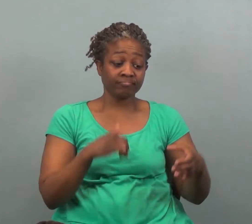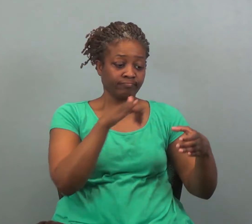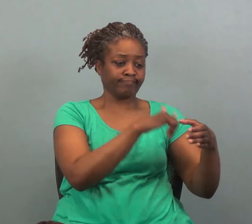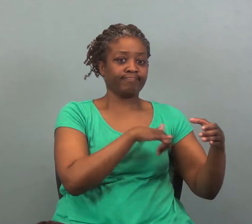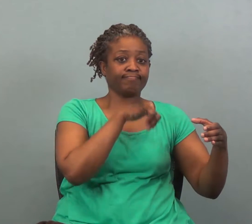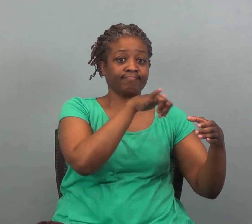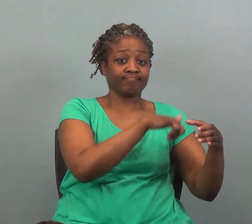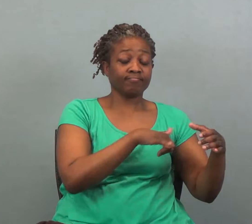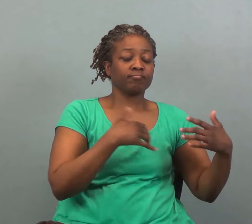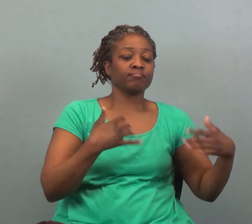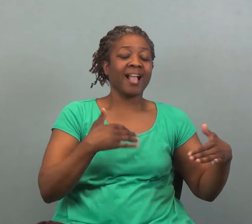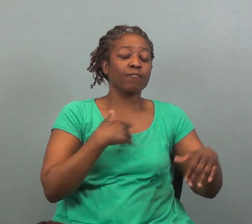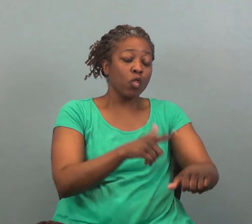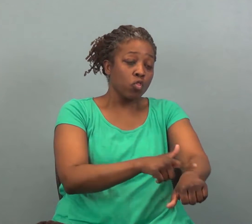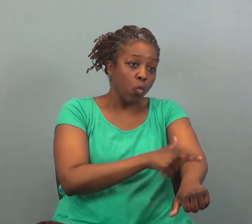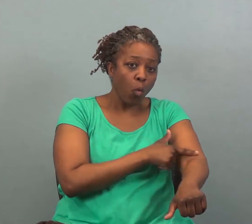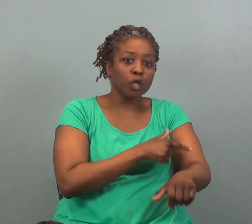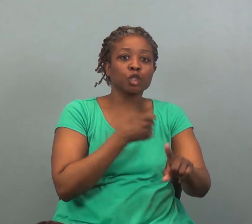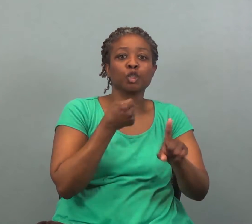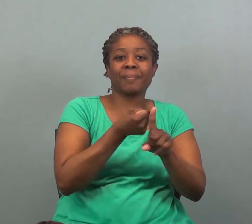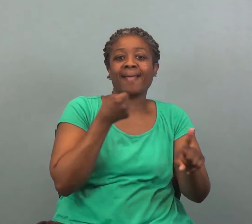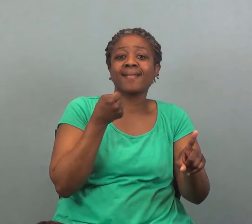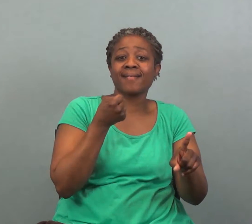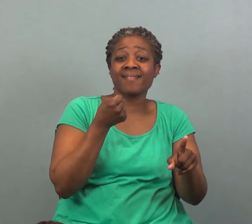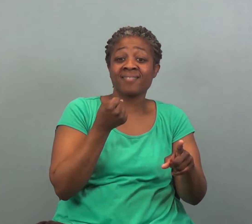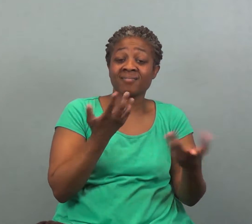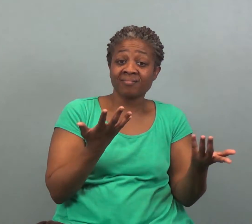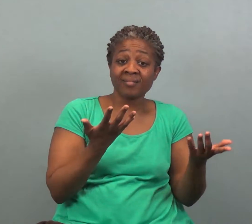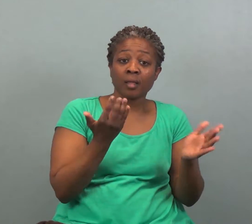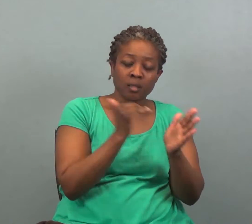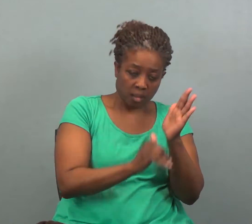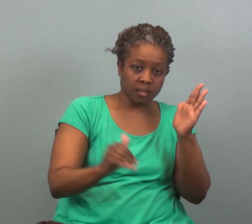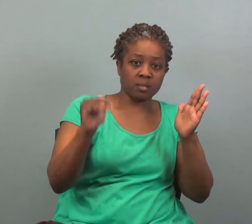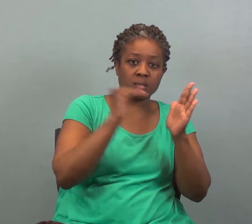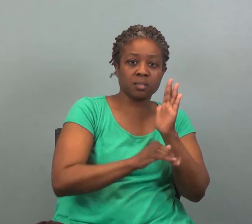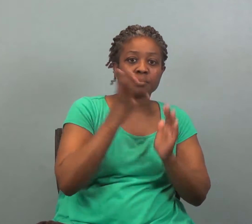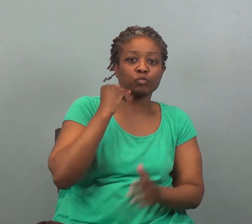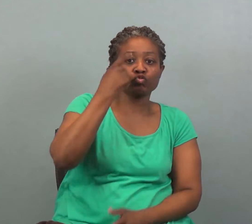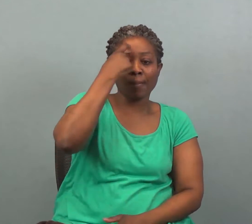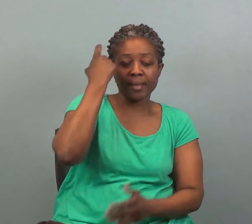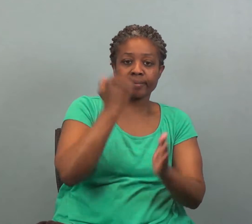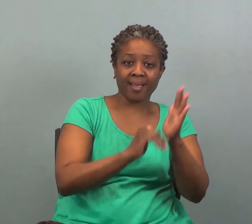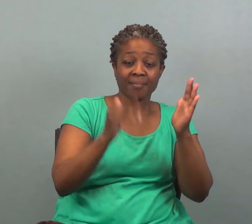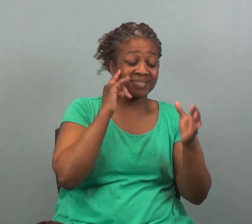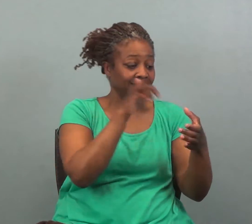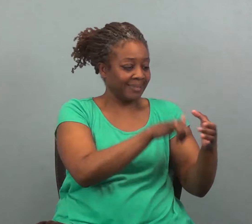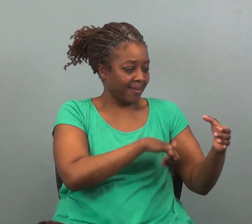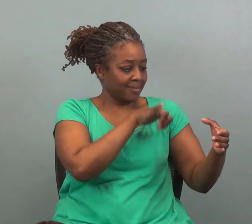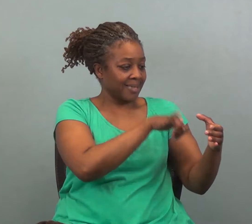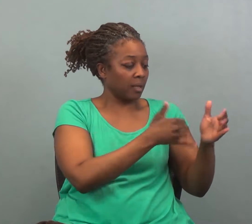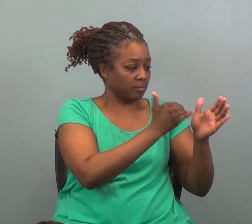Unfortunately, electing to stay in the traumatic situation has long-term impacts: repeated trauma,